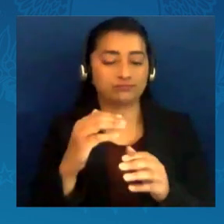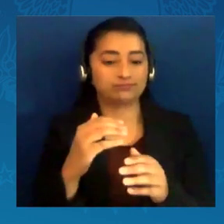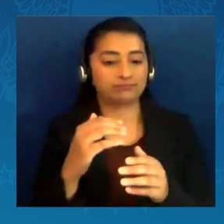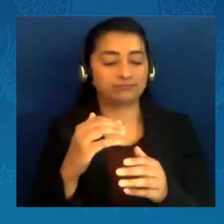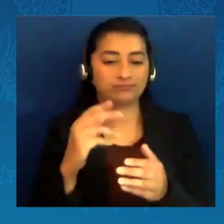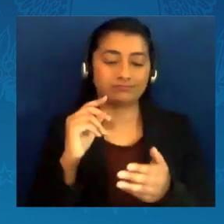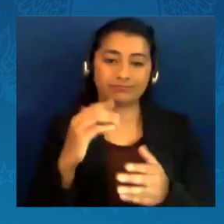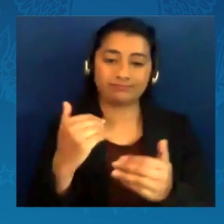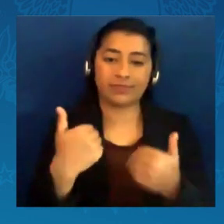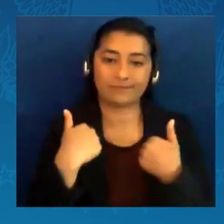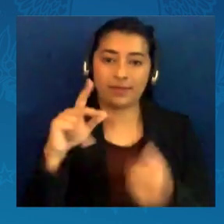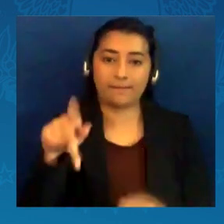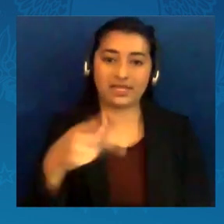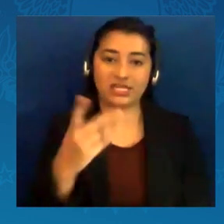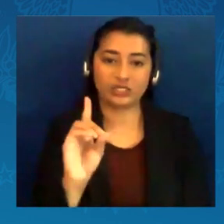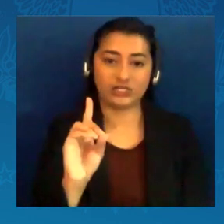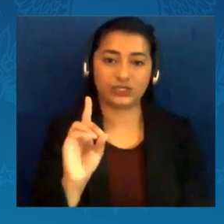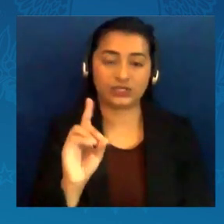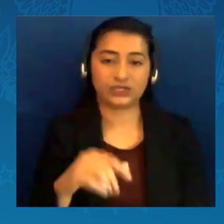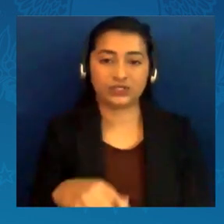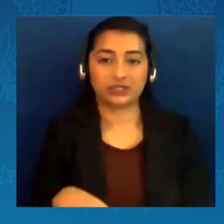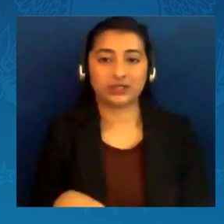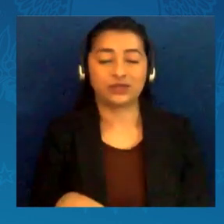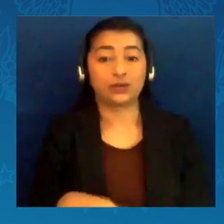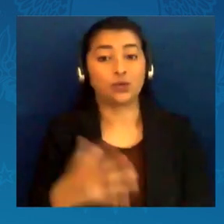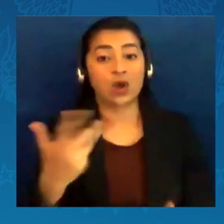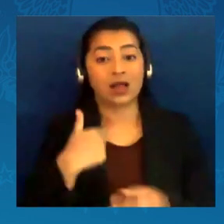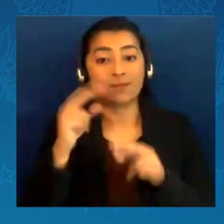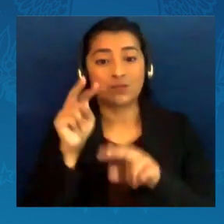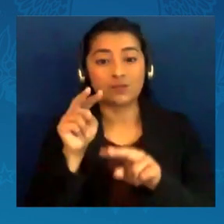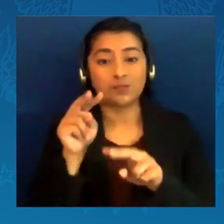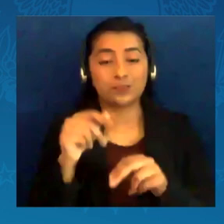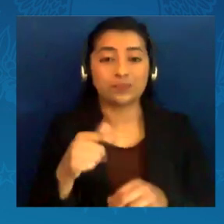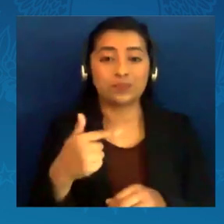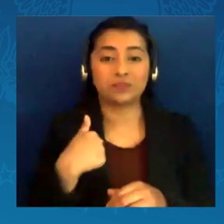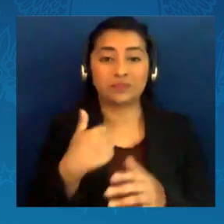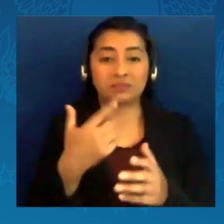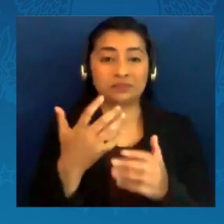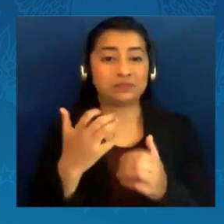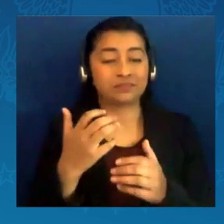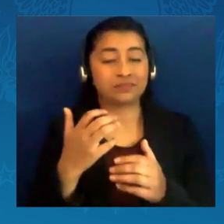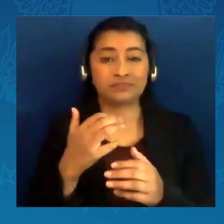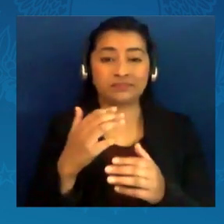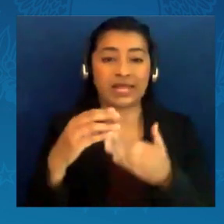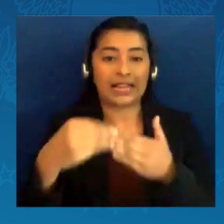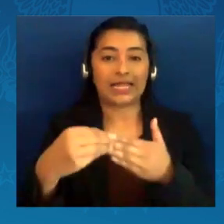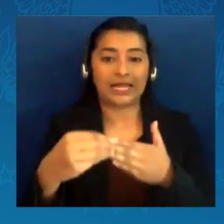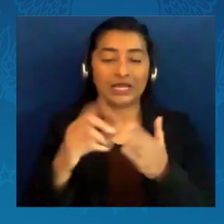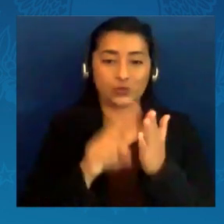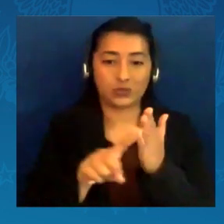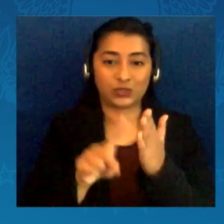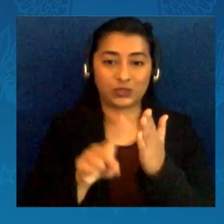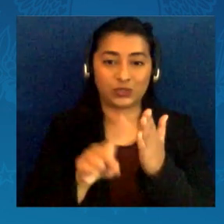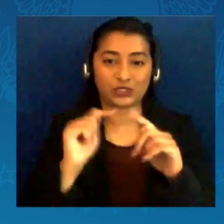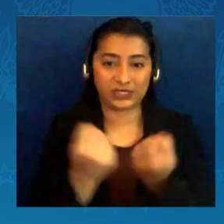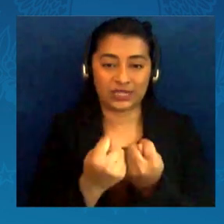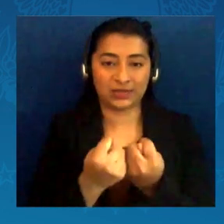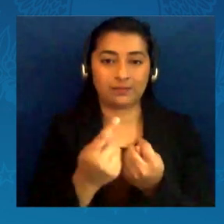so big things for me. I just want to lead a research team. That's my big dream. I want to eventually be the head of a research team